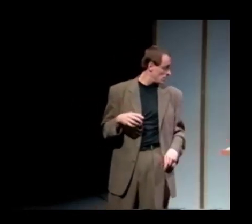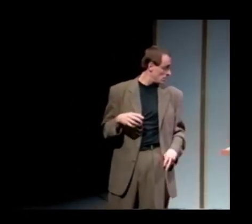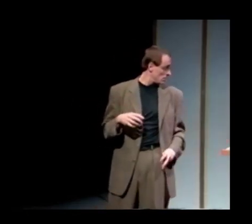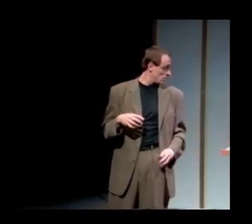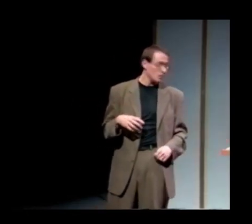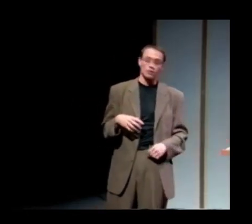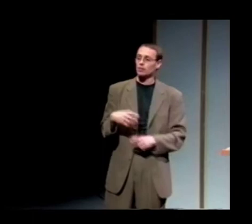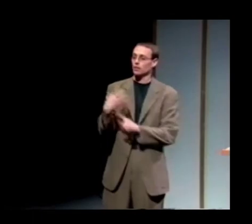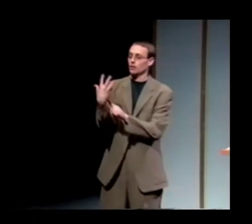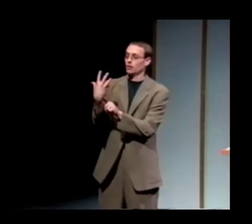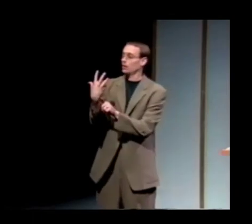SO IT'S LIKE A MEDIUM SHOT.